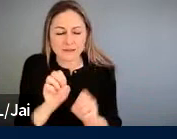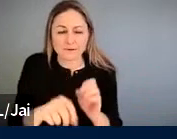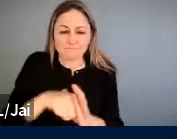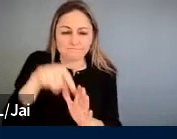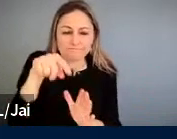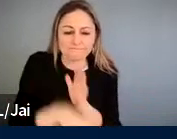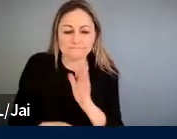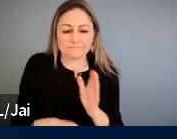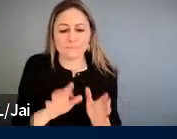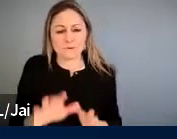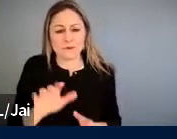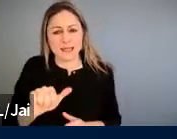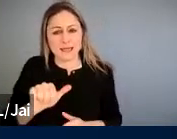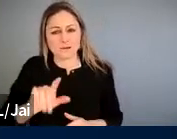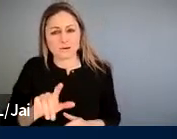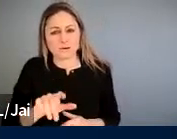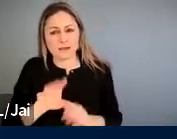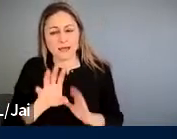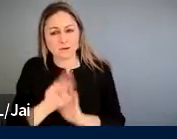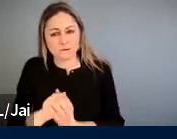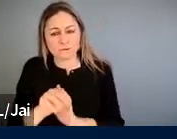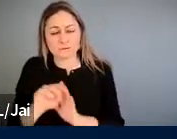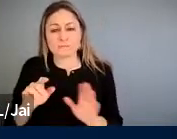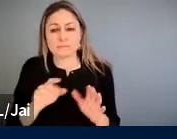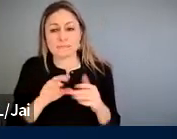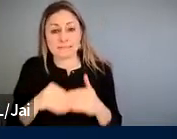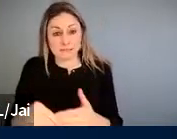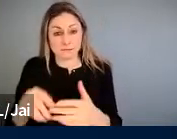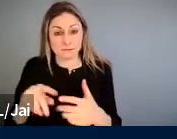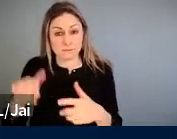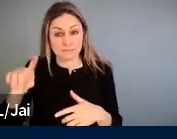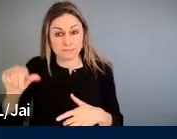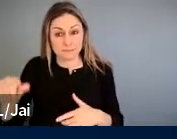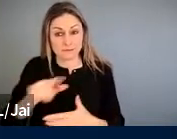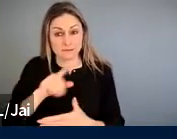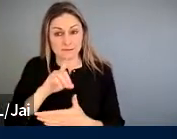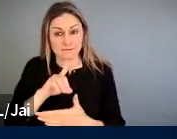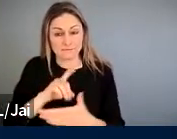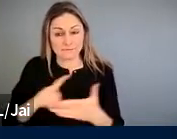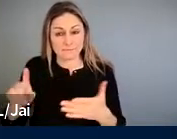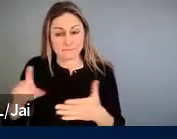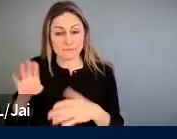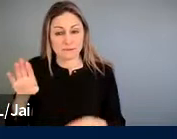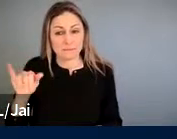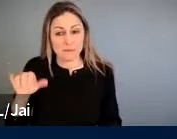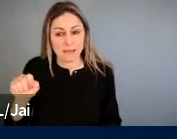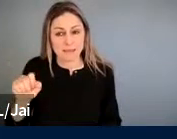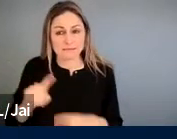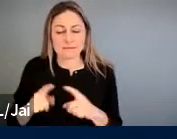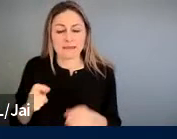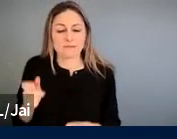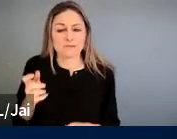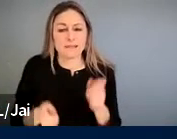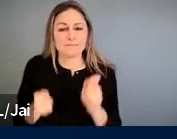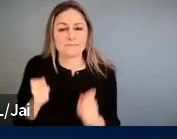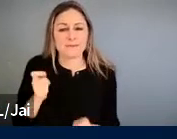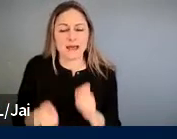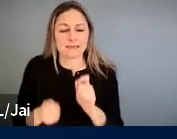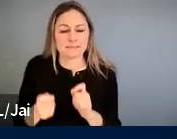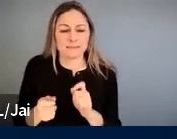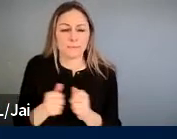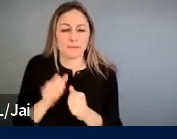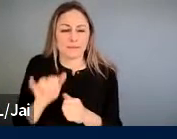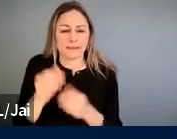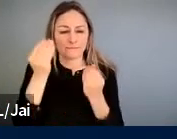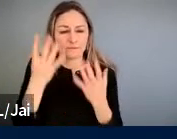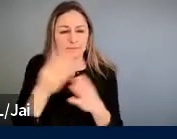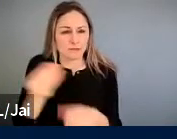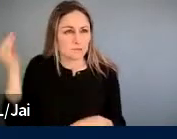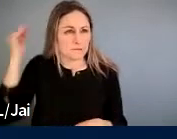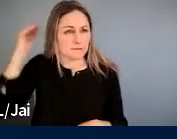may lead to disability related bias and revise their algorithms as needed with this in mind.